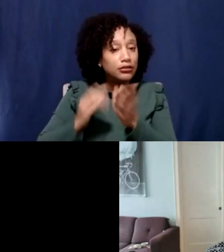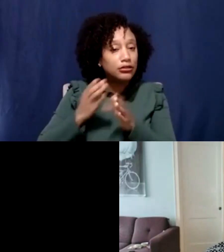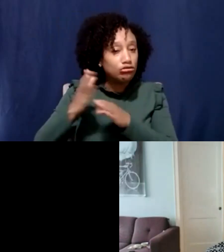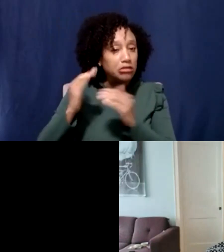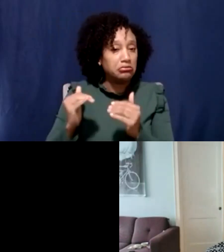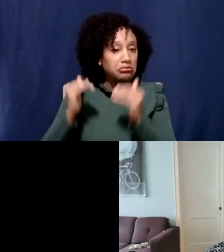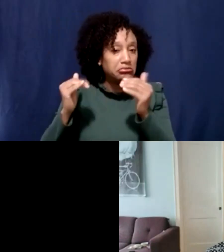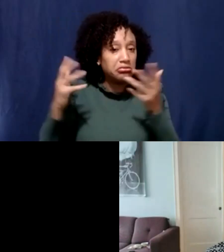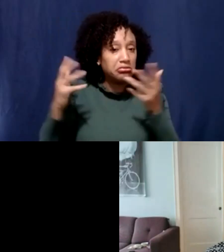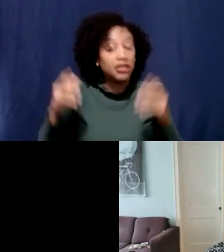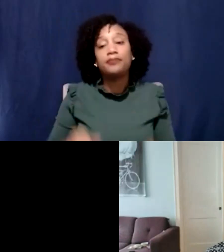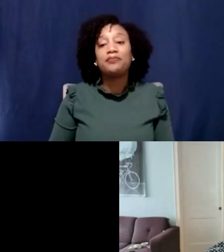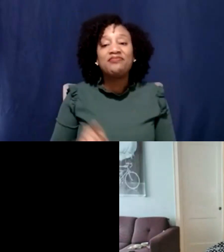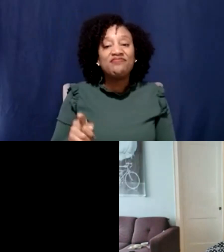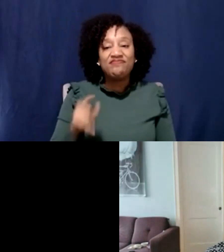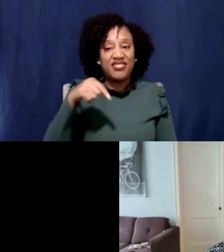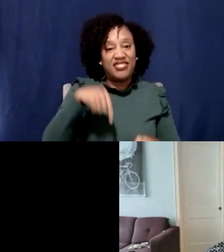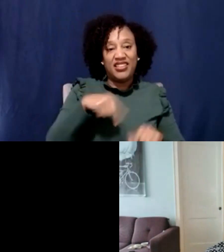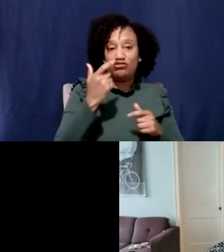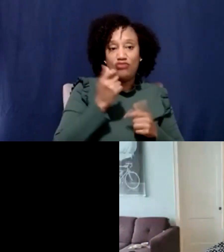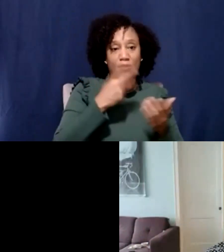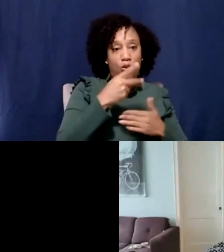So this is not what this grant program does,